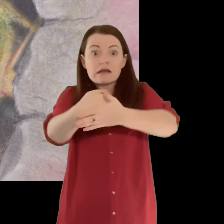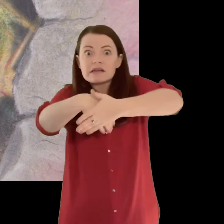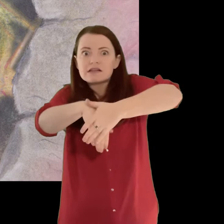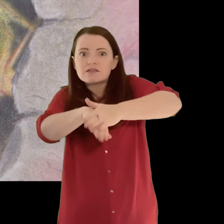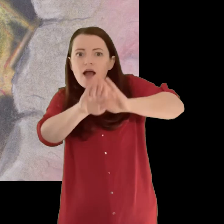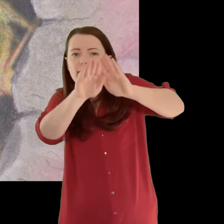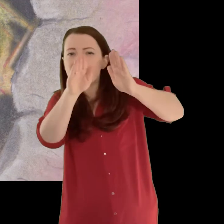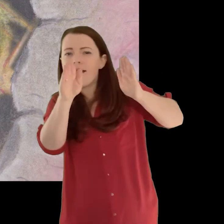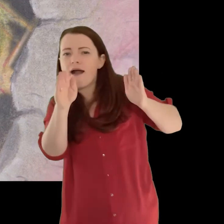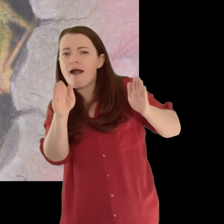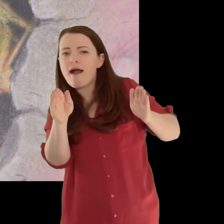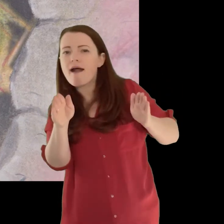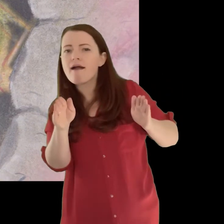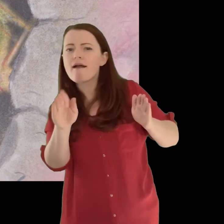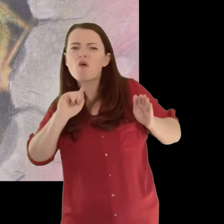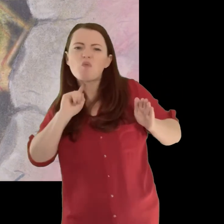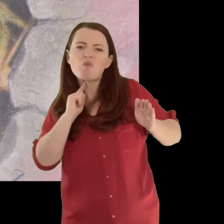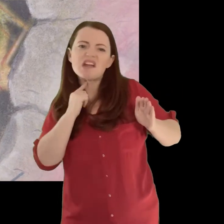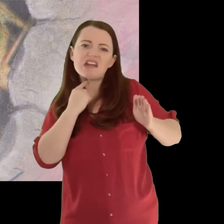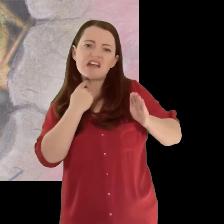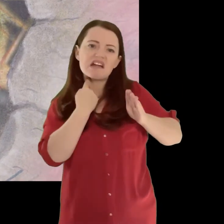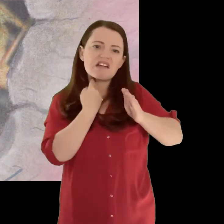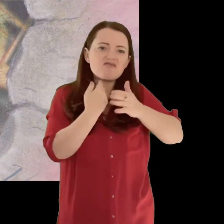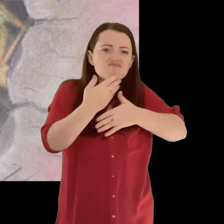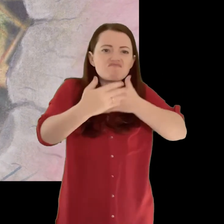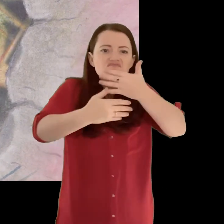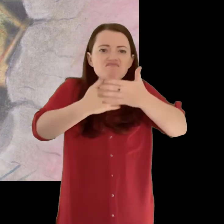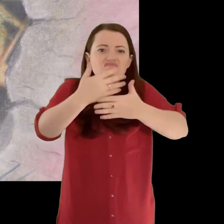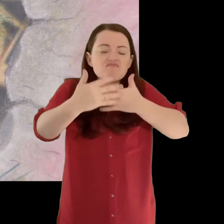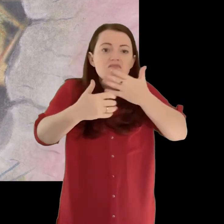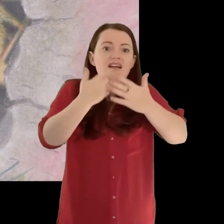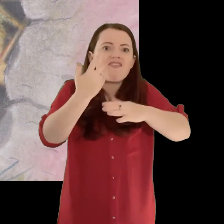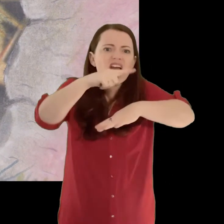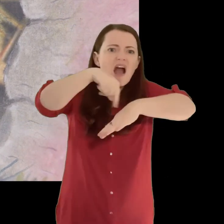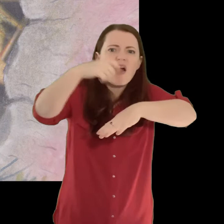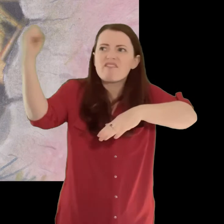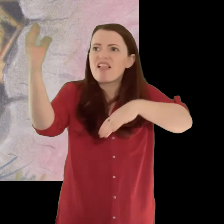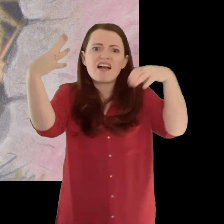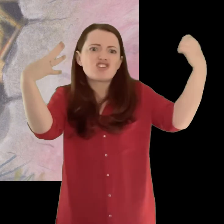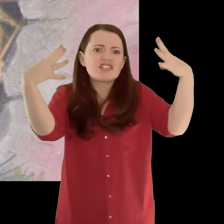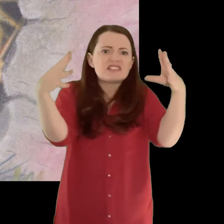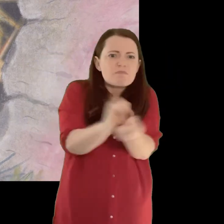And inside the cave a wickedness grew by each evil hour the flashes and bangs